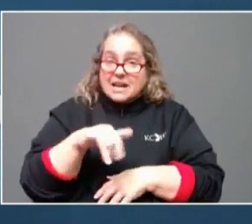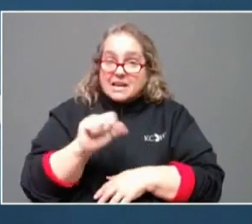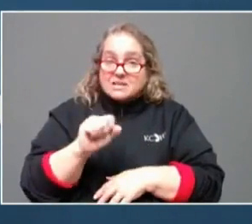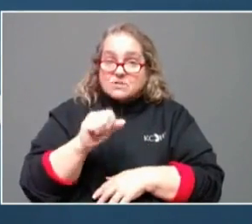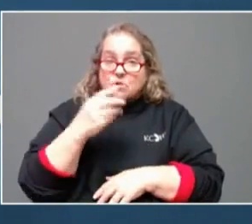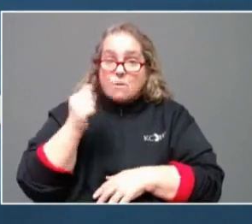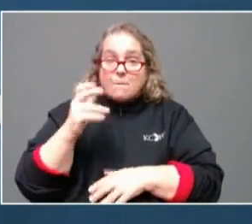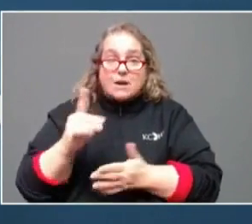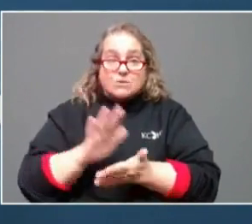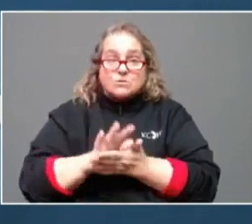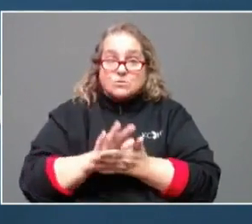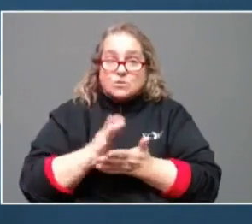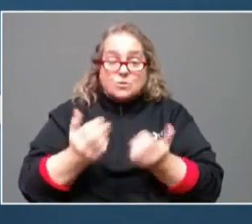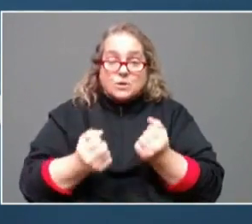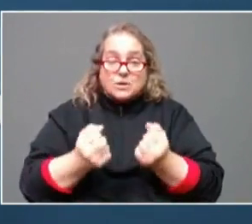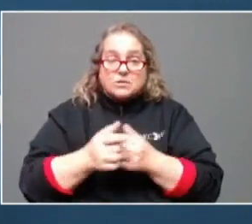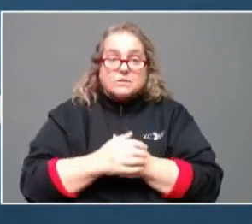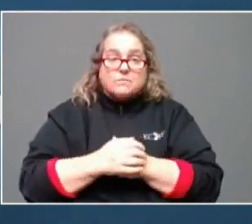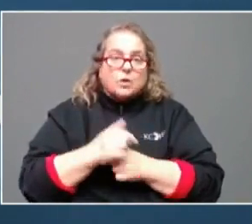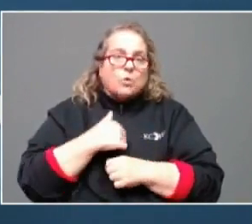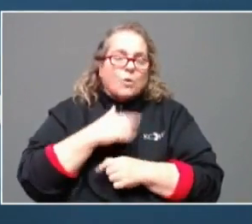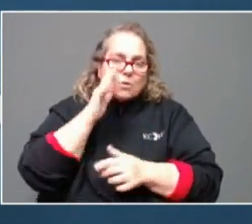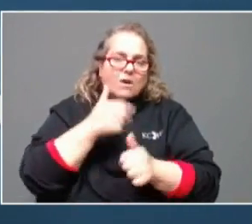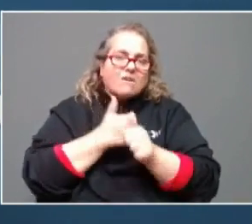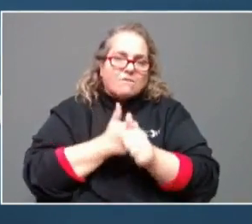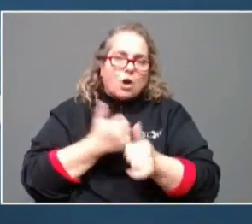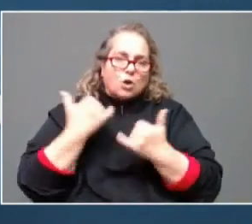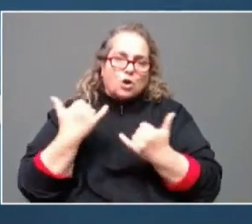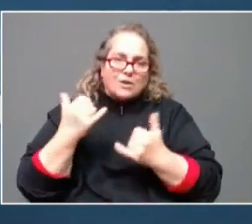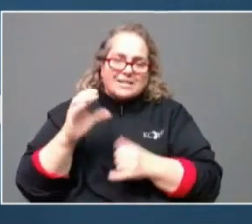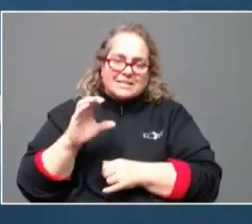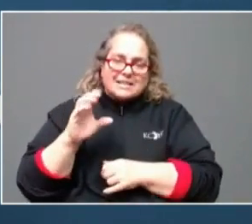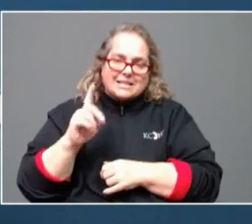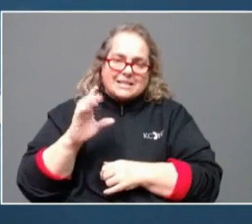We're gonna follow the current CDC guidelines except that we are going to